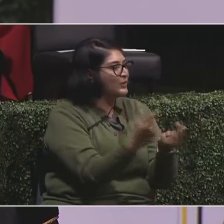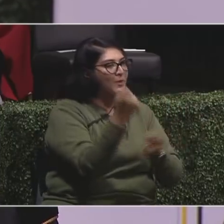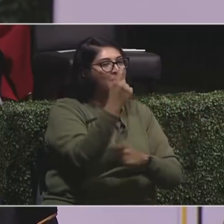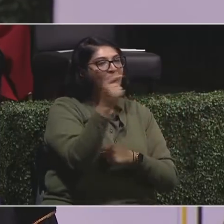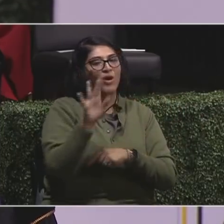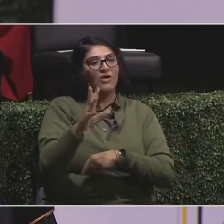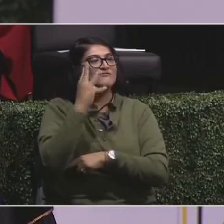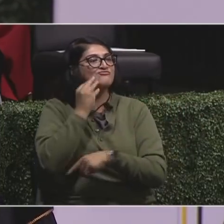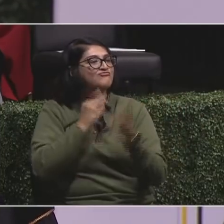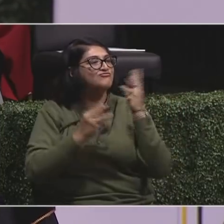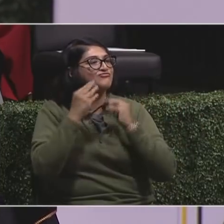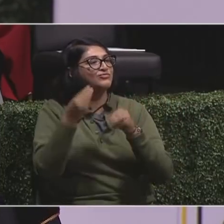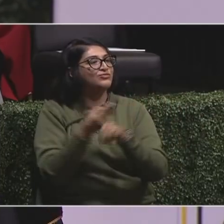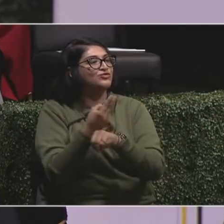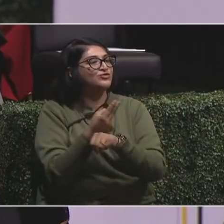BRAND, AND LAUNCHED A CONSULTING COMPANY.